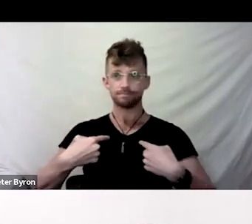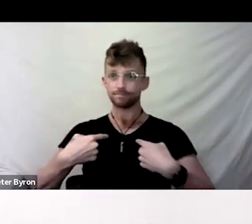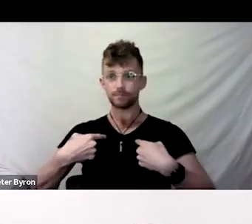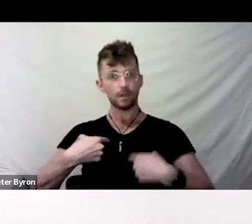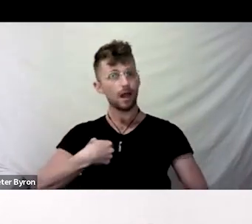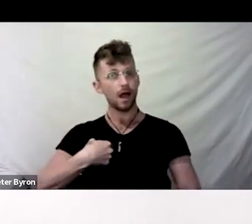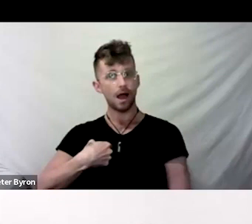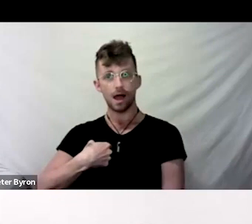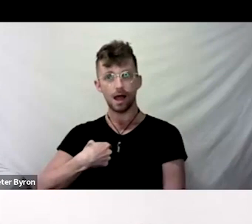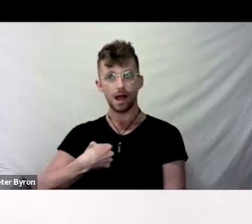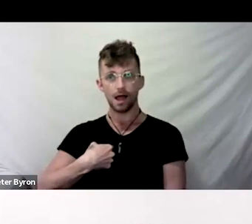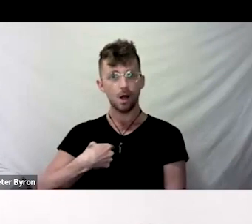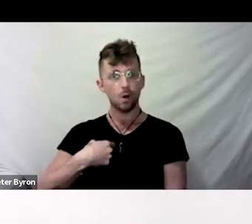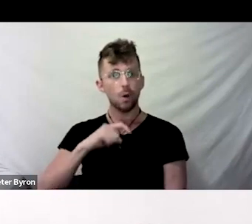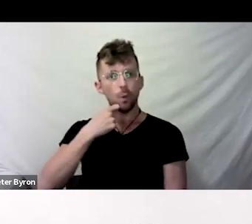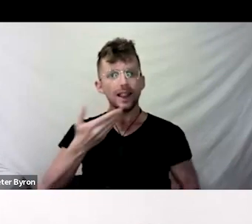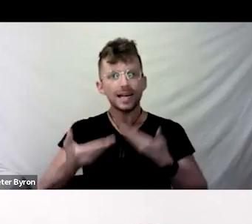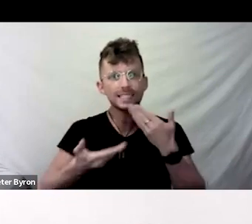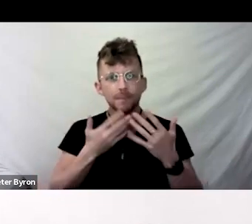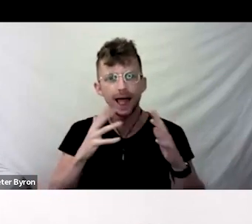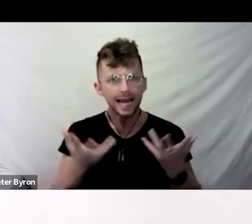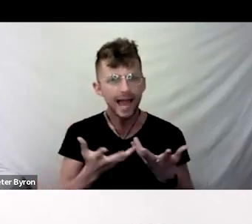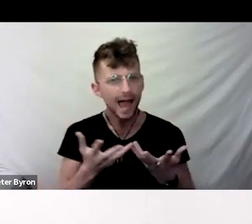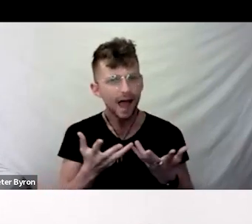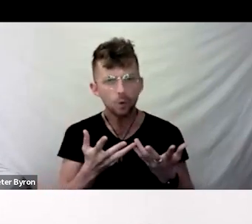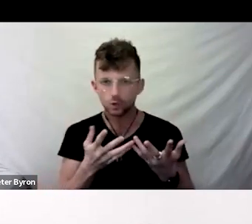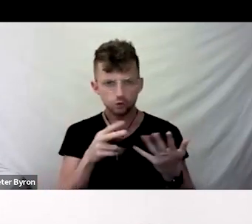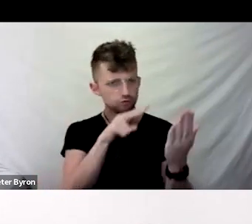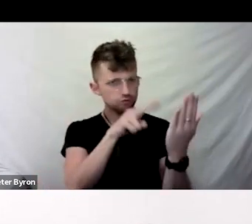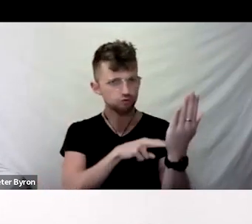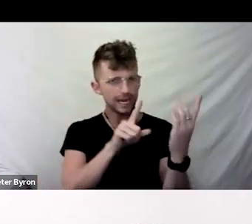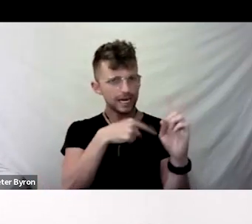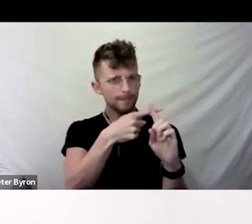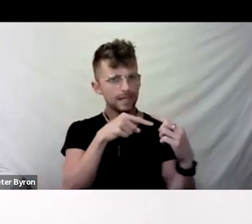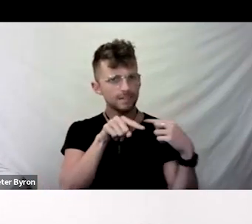to work through the rules. So you really need to be thinking about,